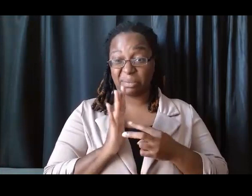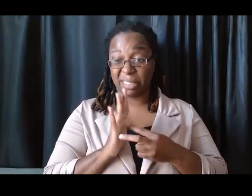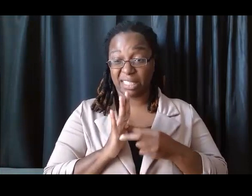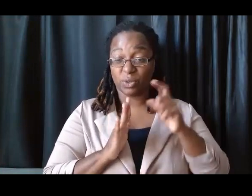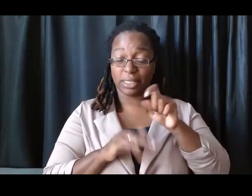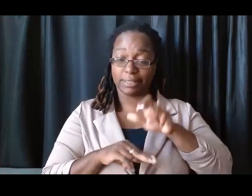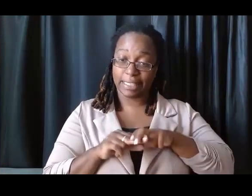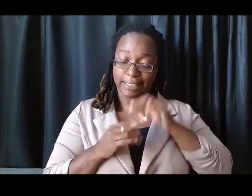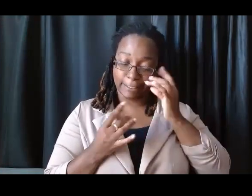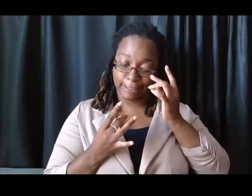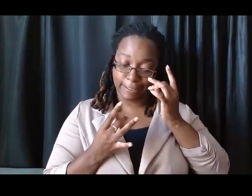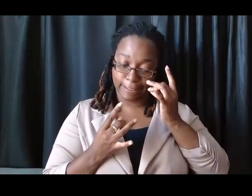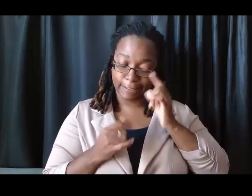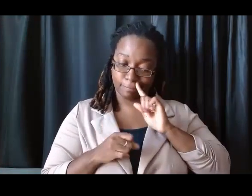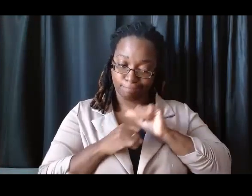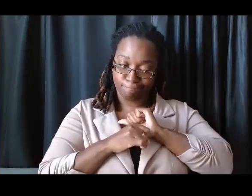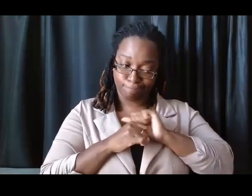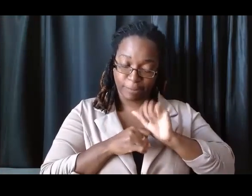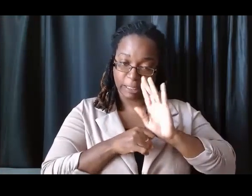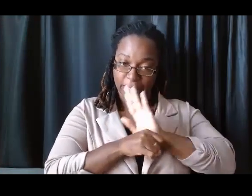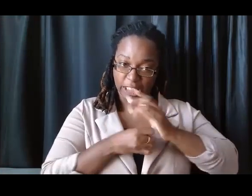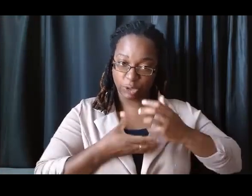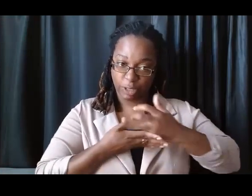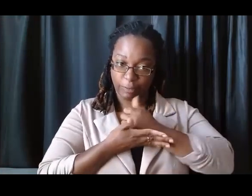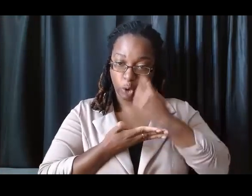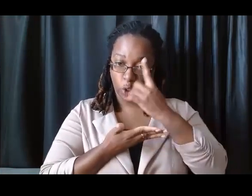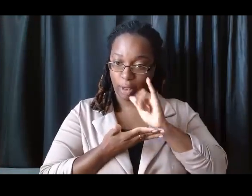about what's realistic for you around business revenue and taking some time